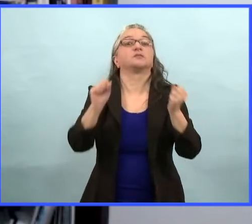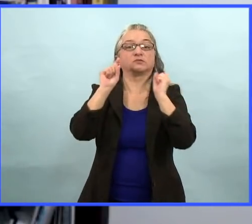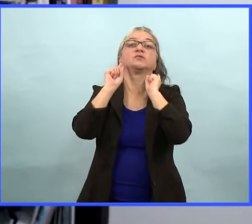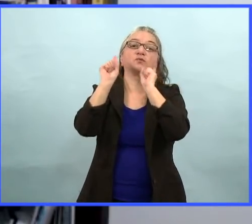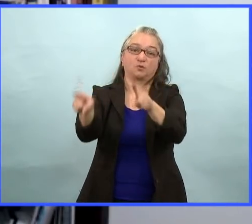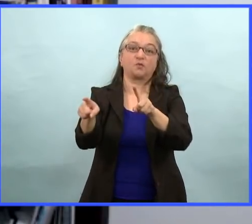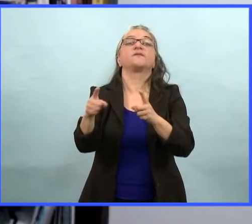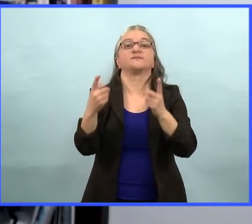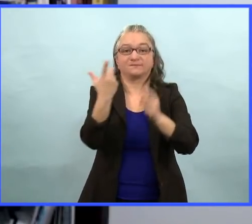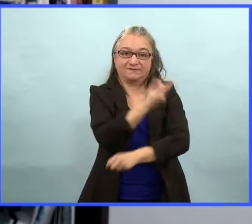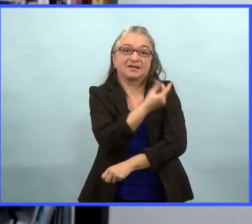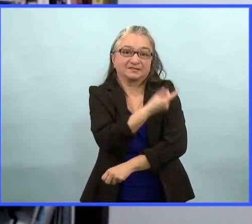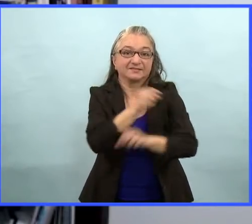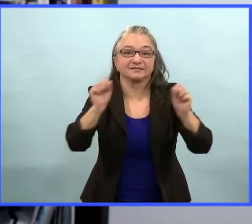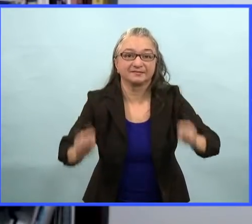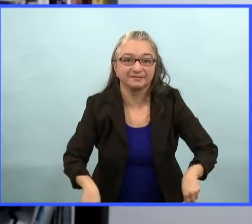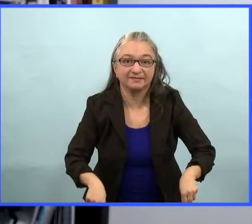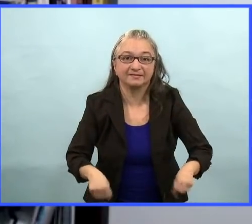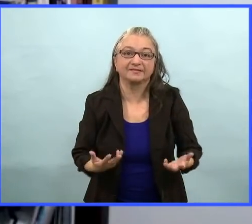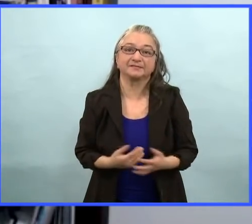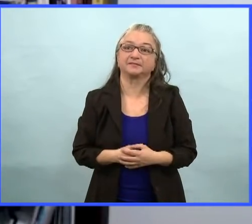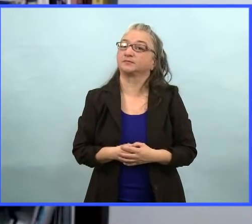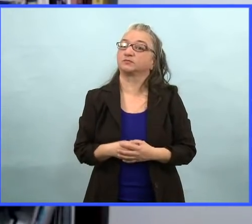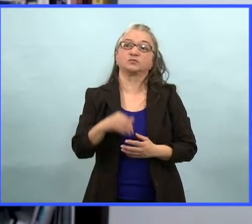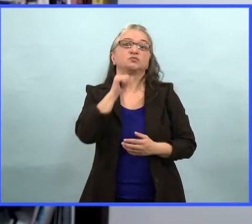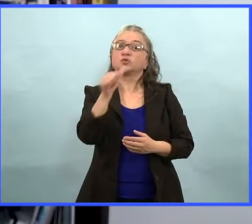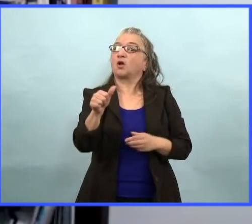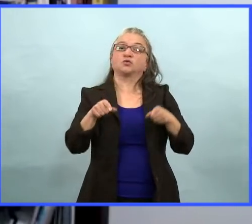both for their own benefit as well as to help reduce the chance that they could